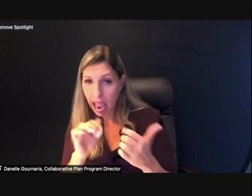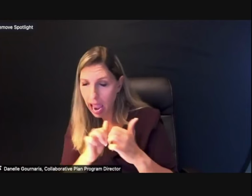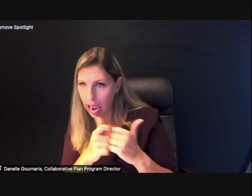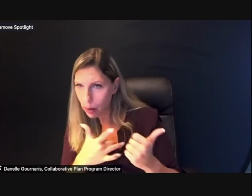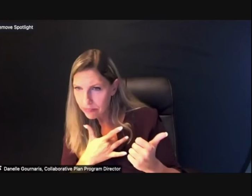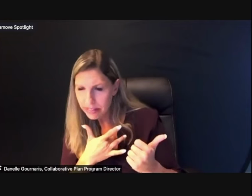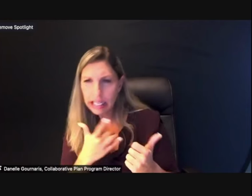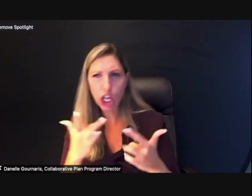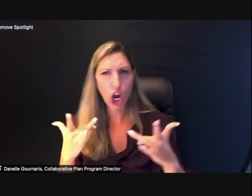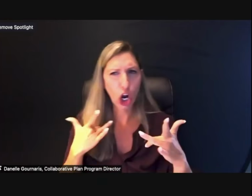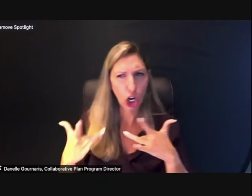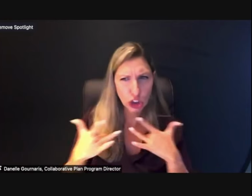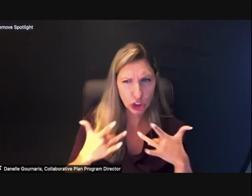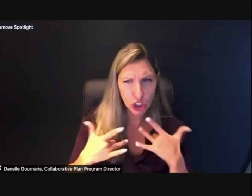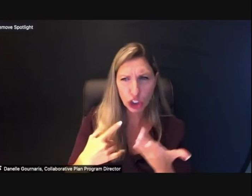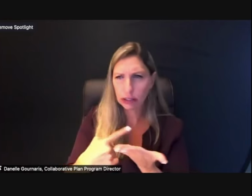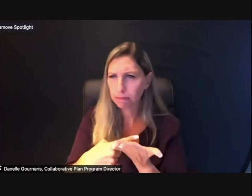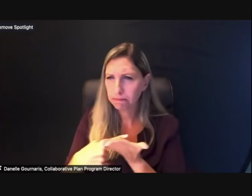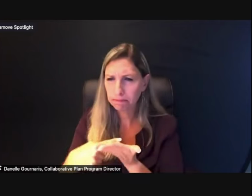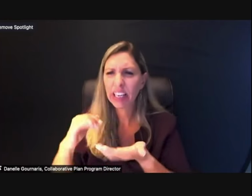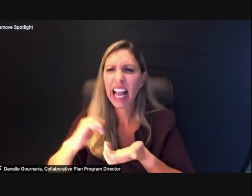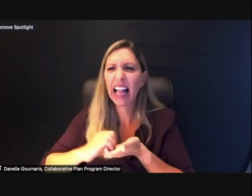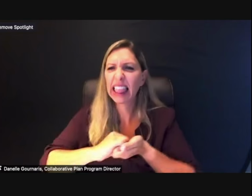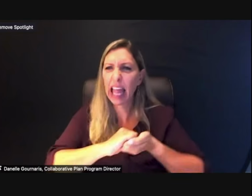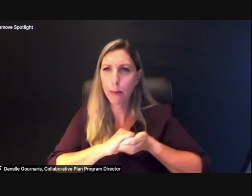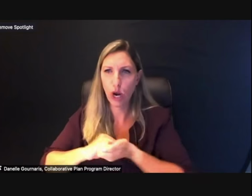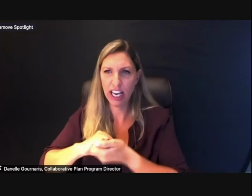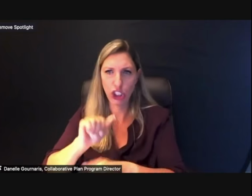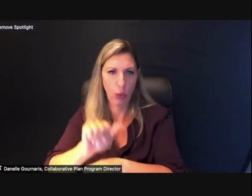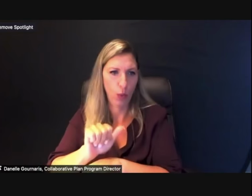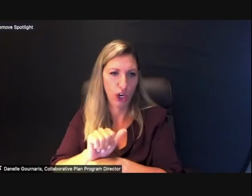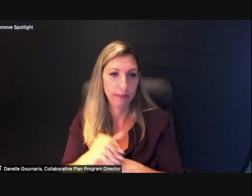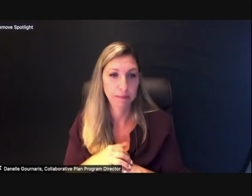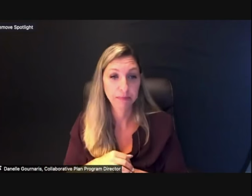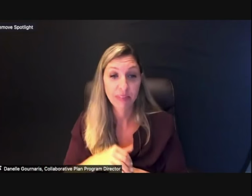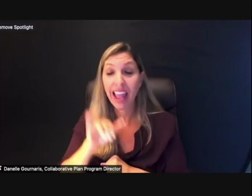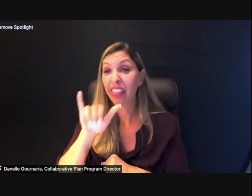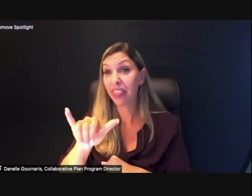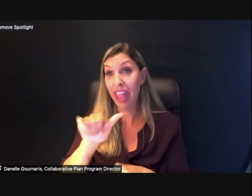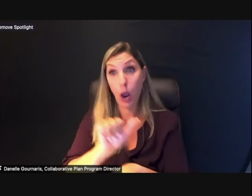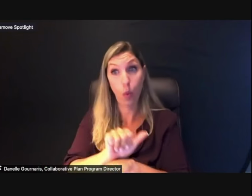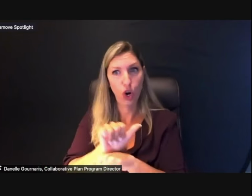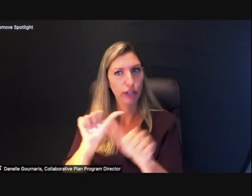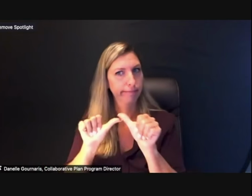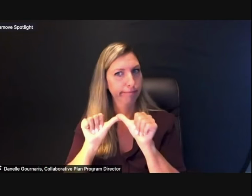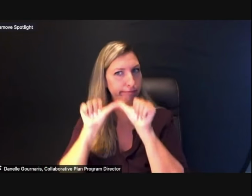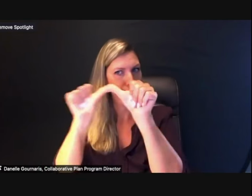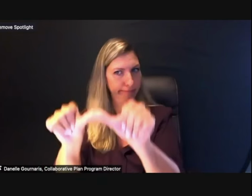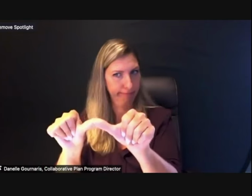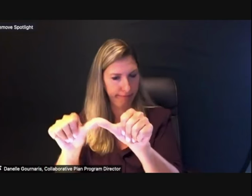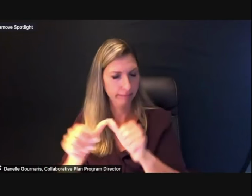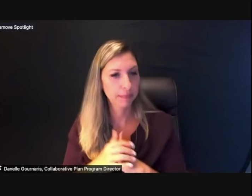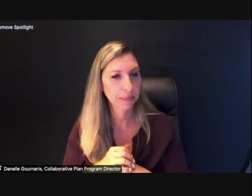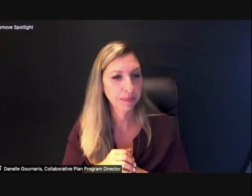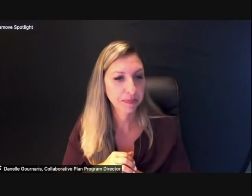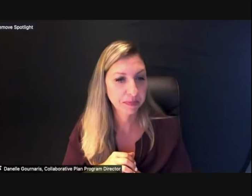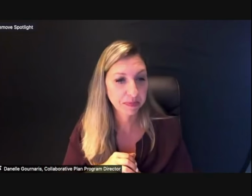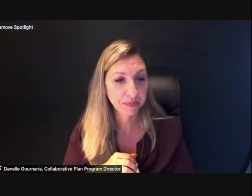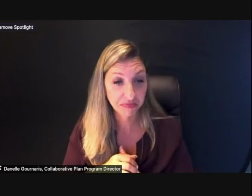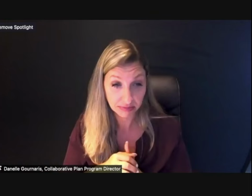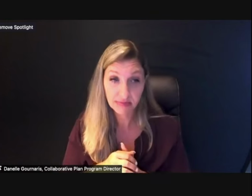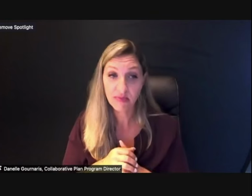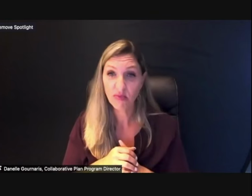can work collaboratively. This work is ongoing.